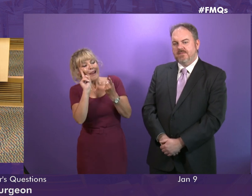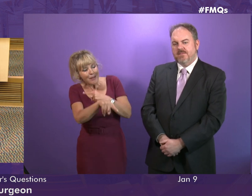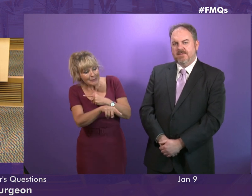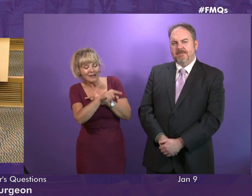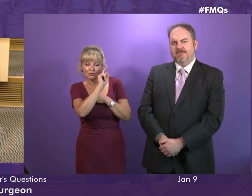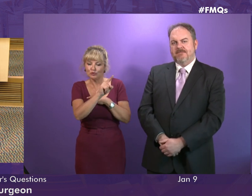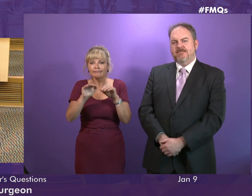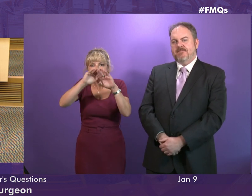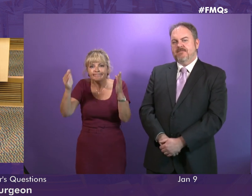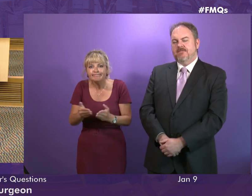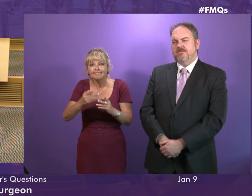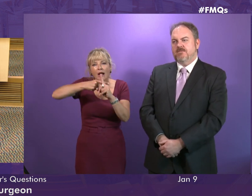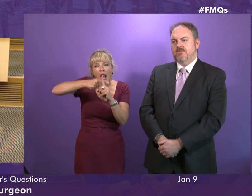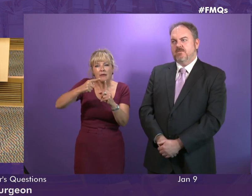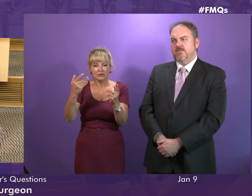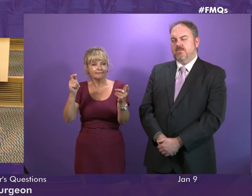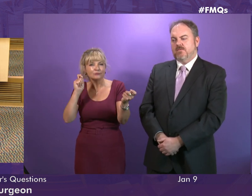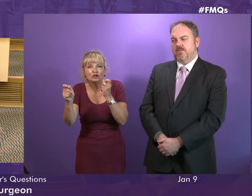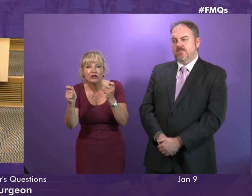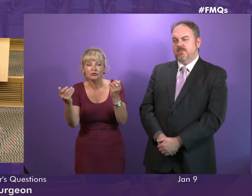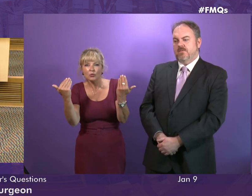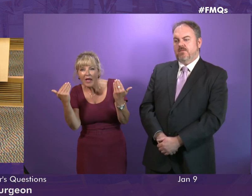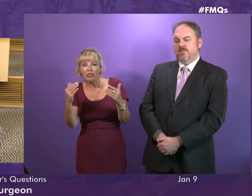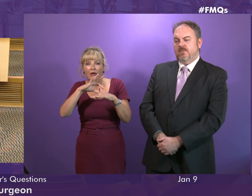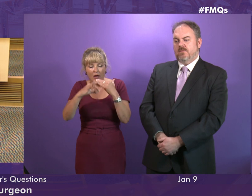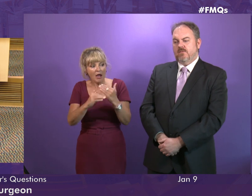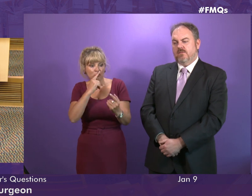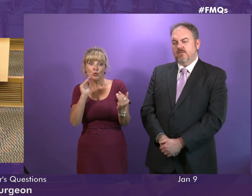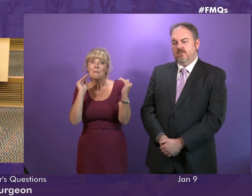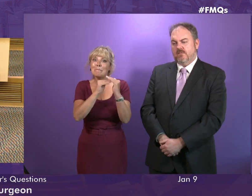responsibilities to not just meet, but exceed, the obligations in the Paris agreement, mean